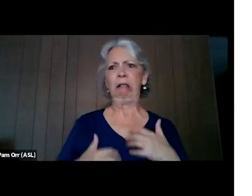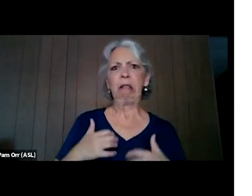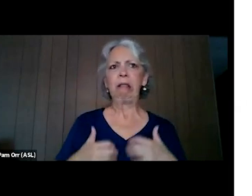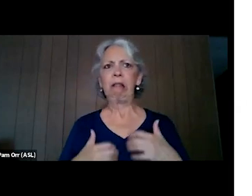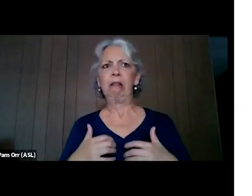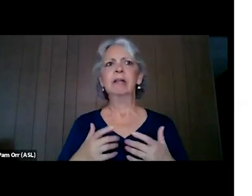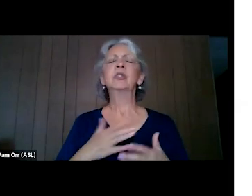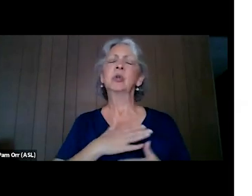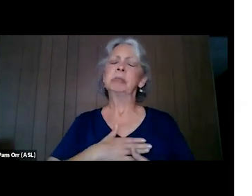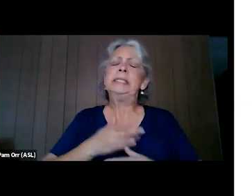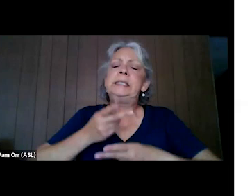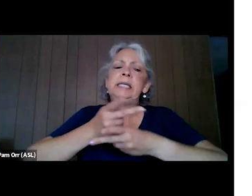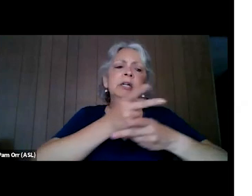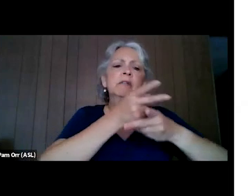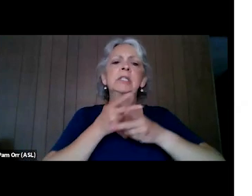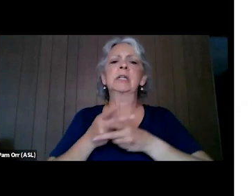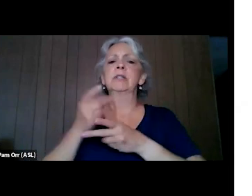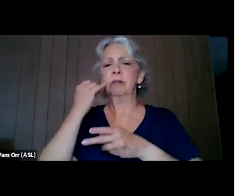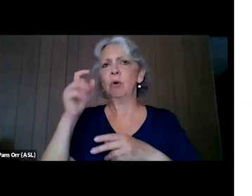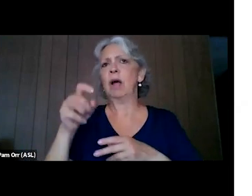So please take care of yourself as you need to. That's certainly okay.